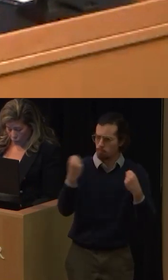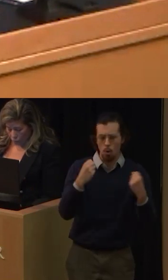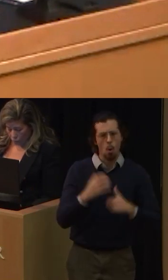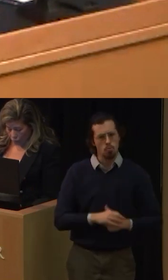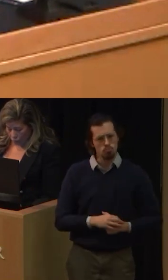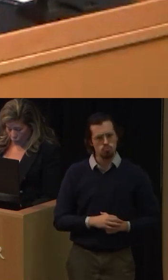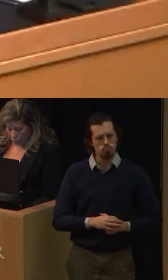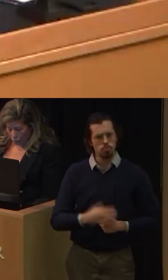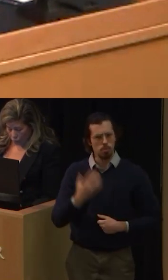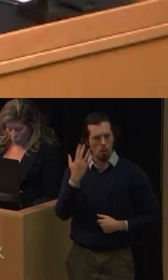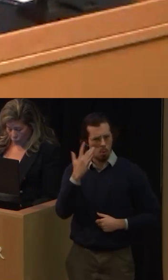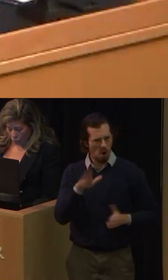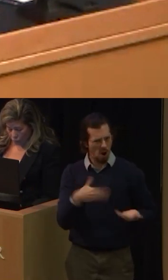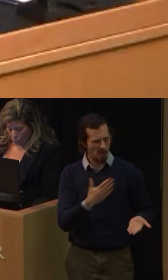so why was it not offered to us?